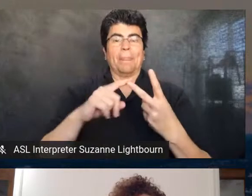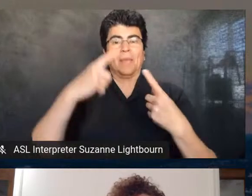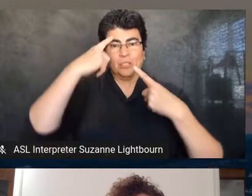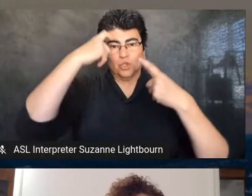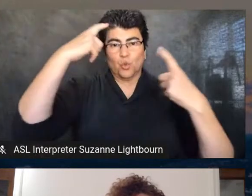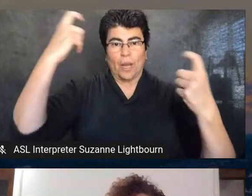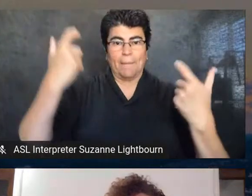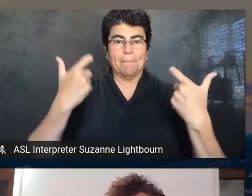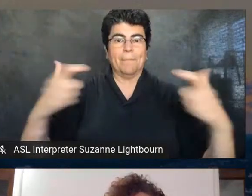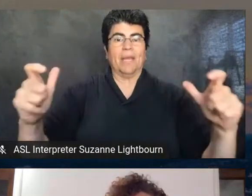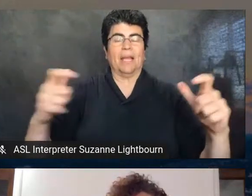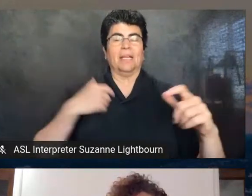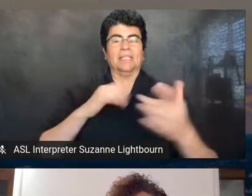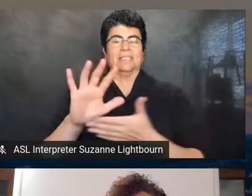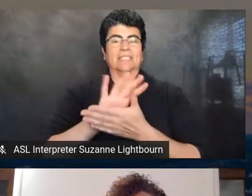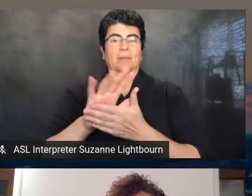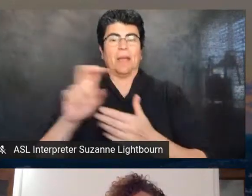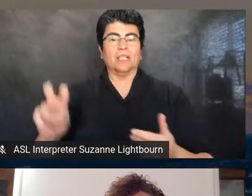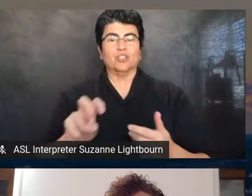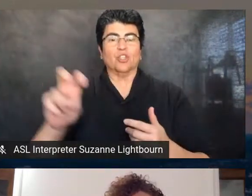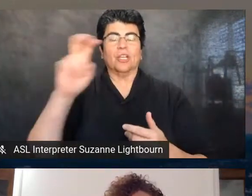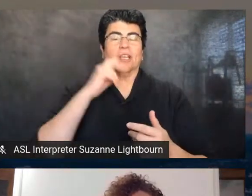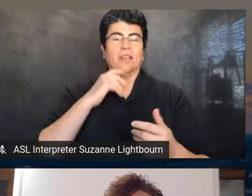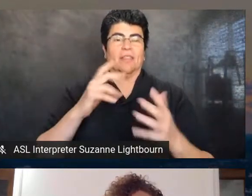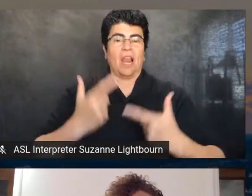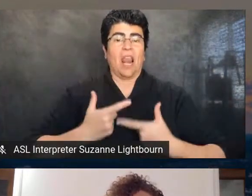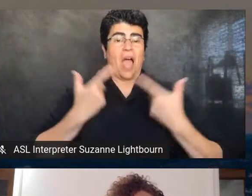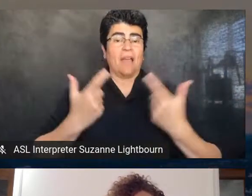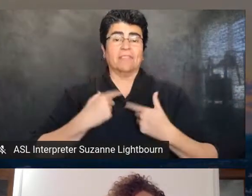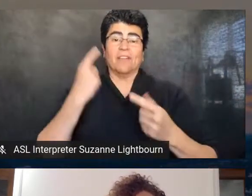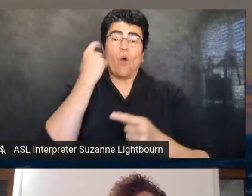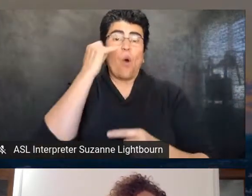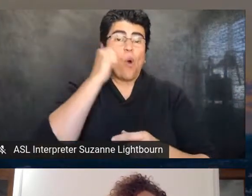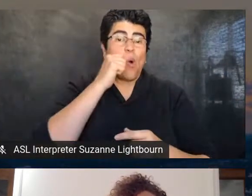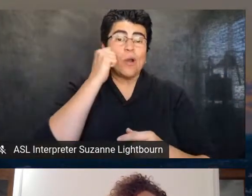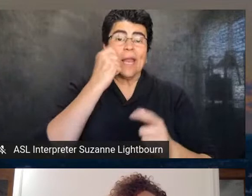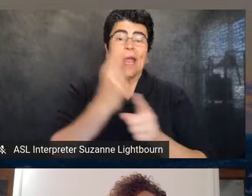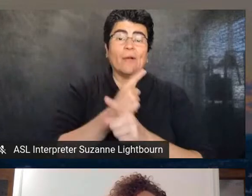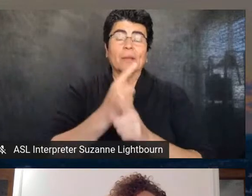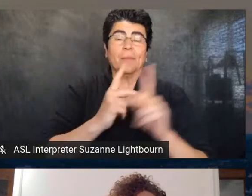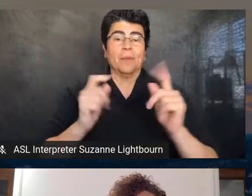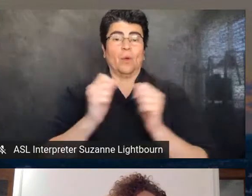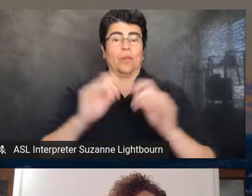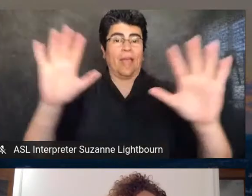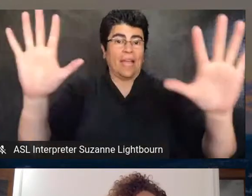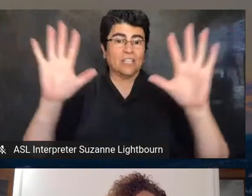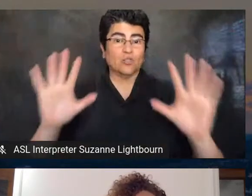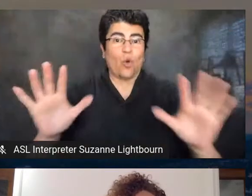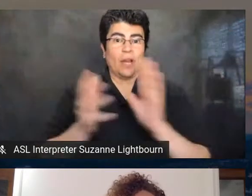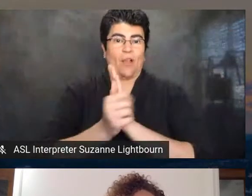a cinematic journey into the lives of ordinary people with extraordinary abilities.